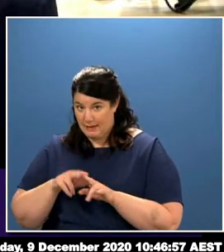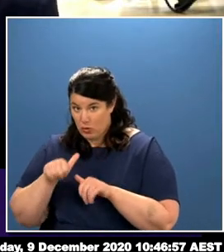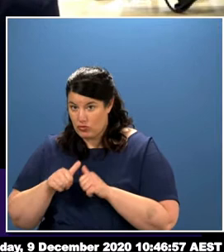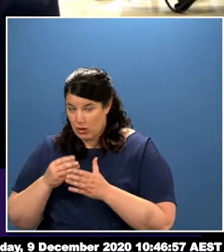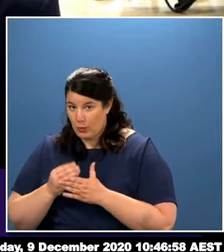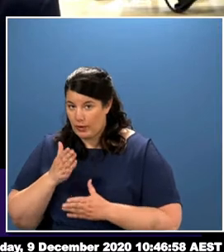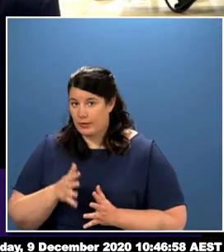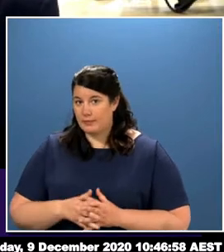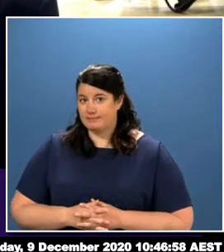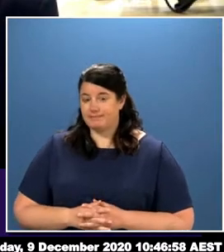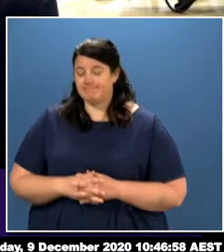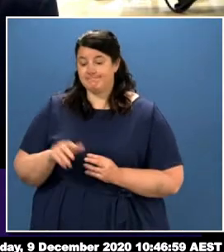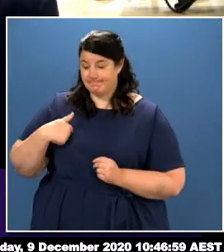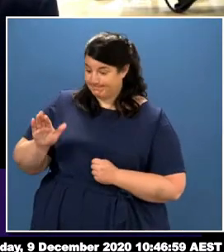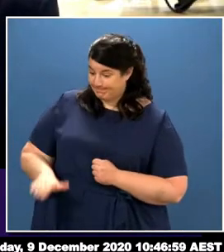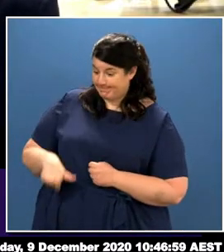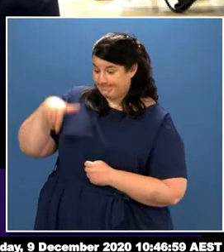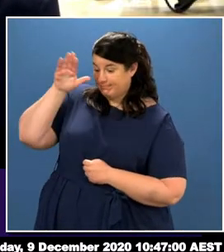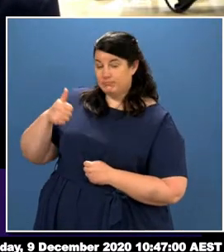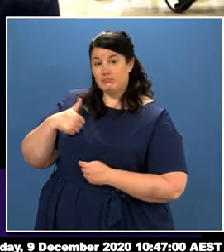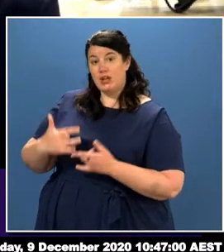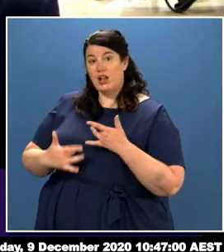It says: Throughout my life I have felt that there is a certain